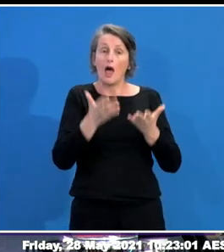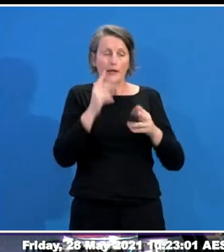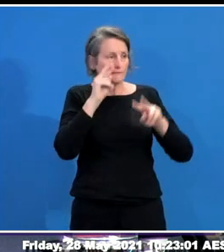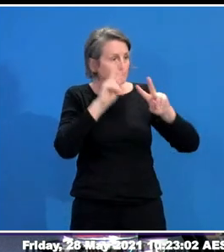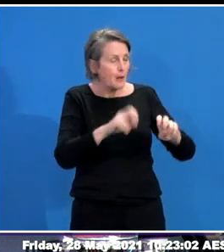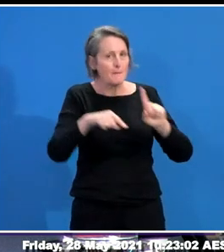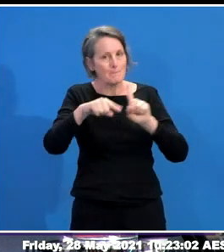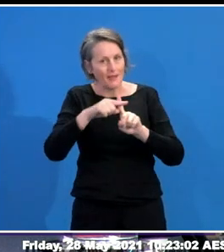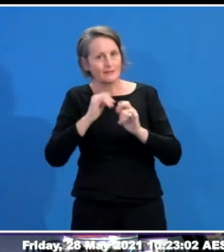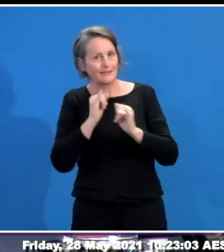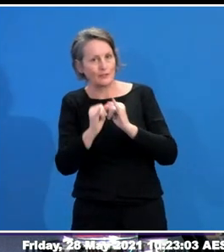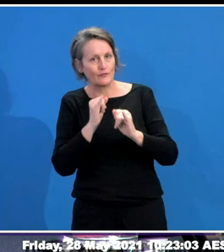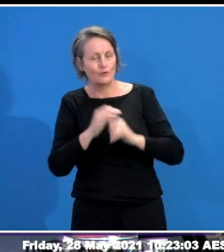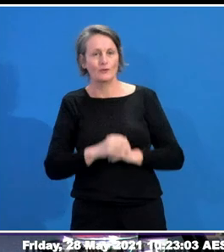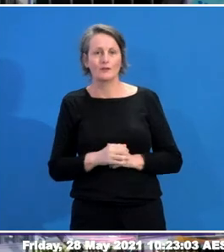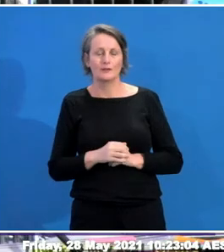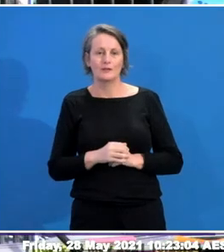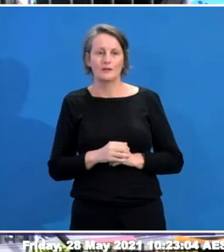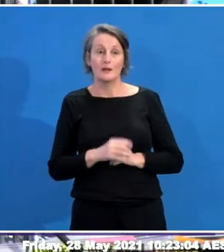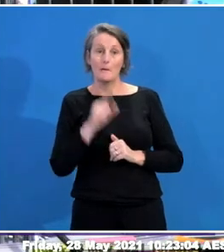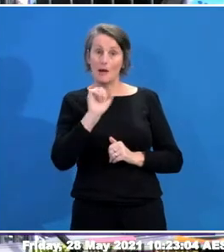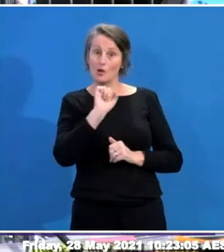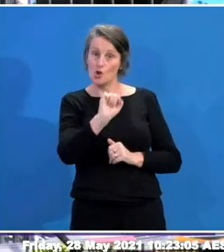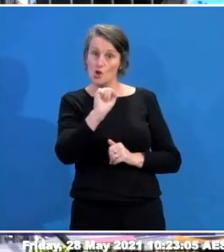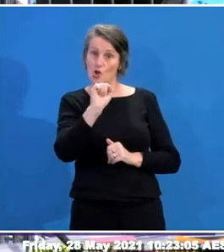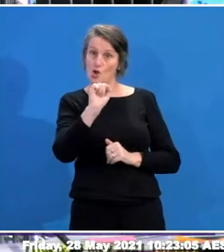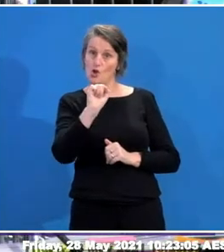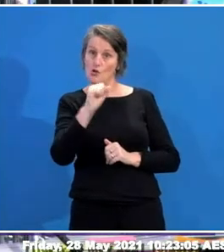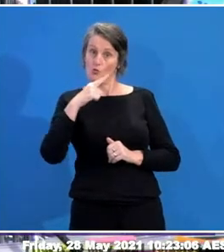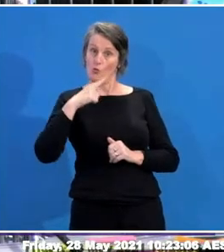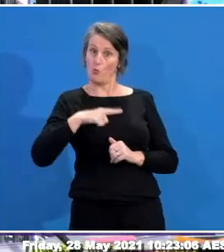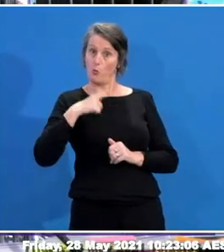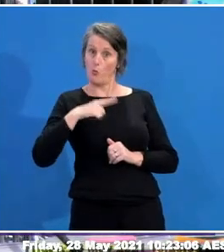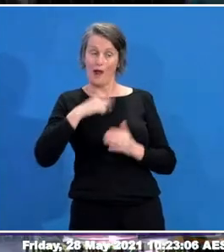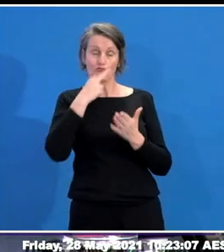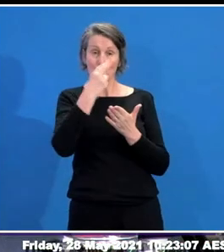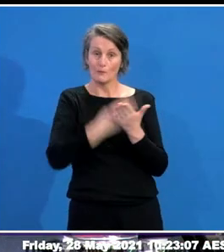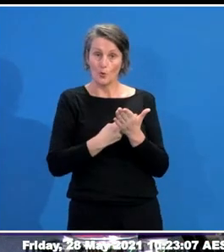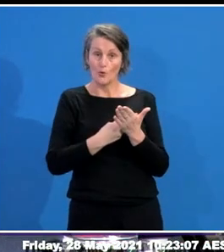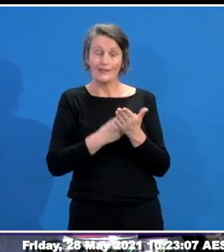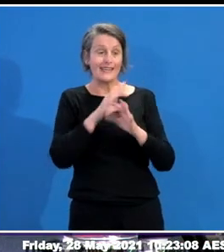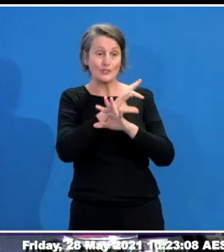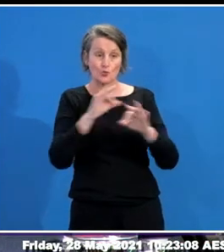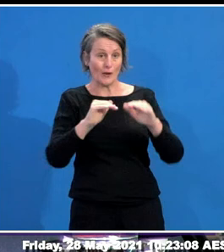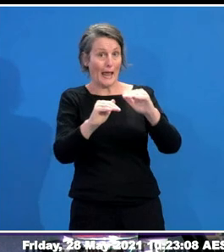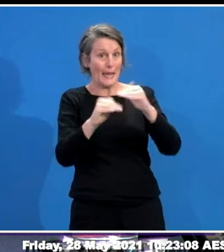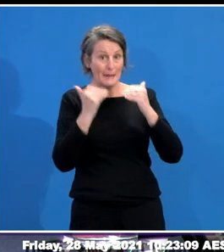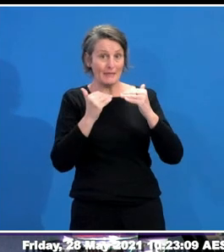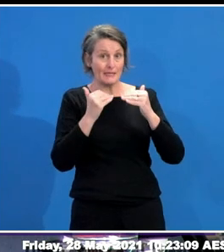But the purpose of her preparing the report was not a limited desktop review, was it? But it doesn't say that the purpose here was that. It says: